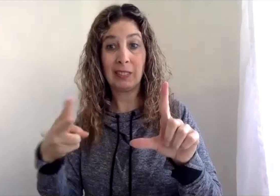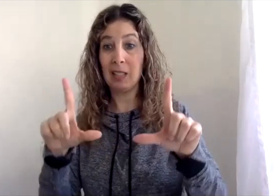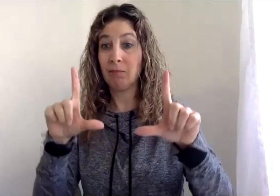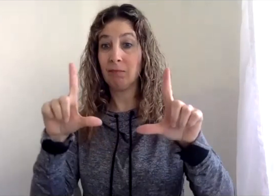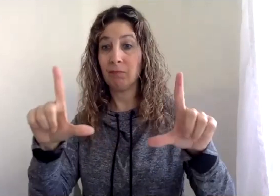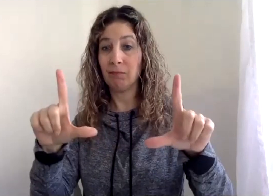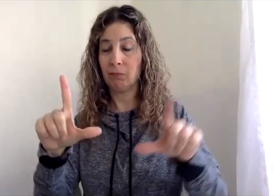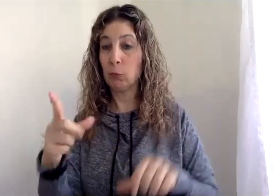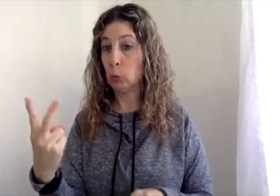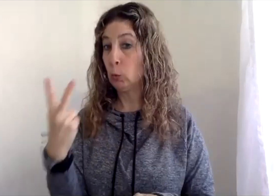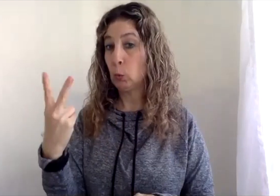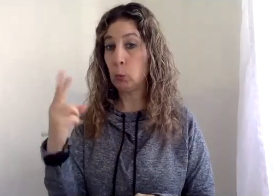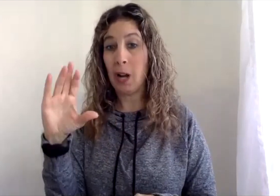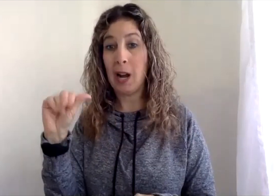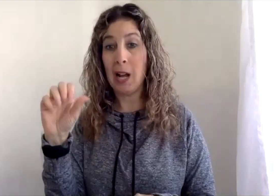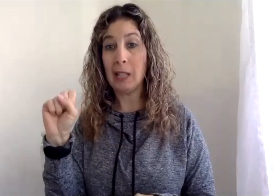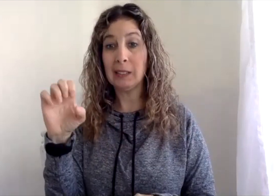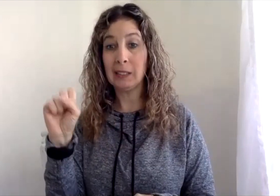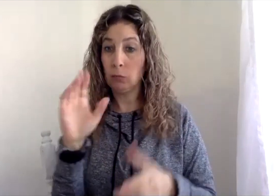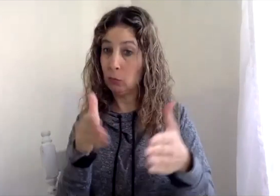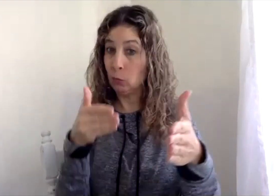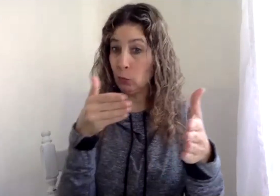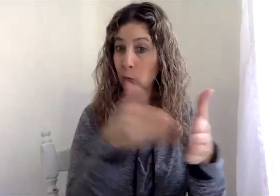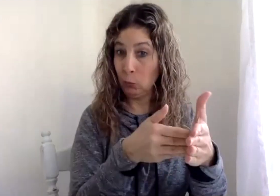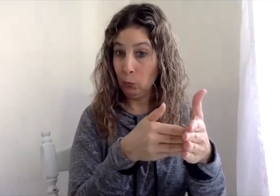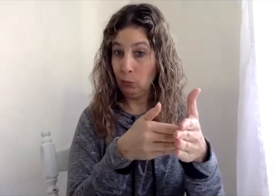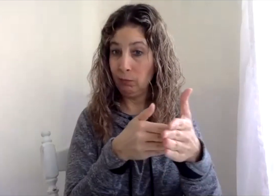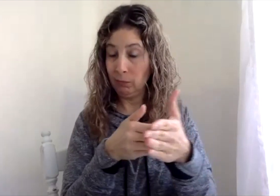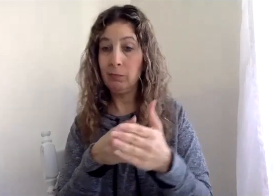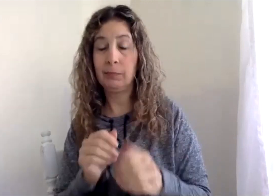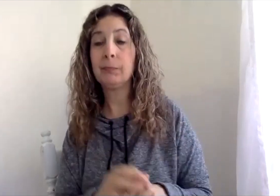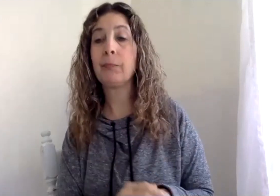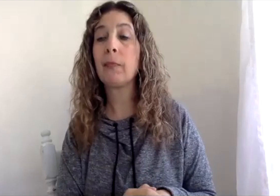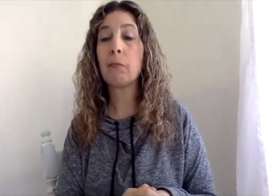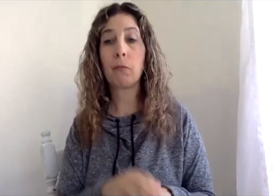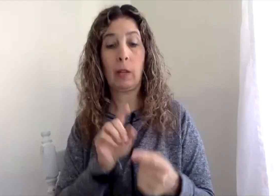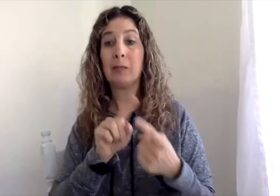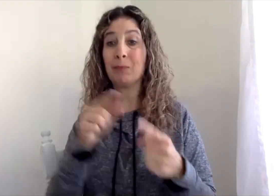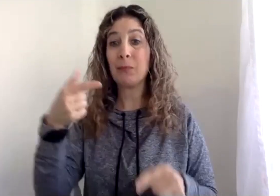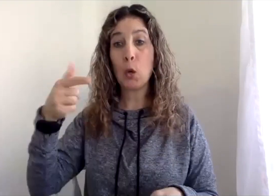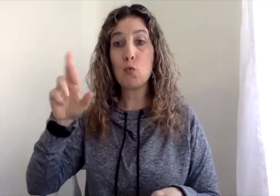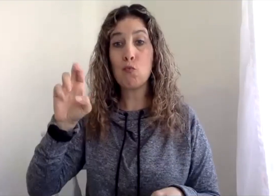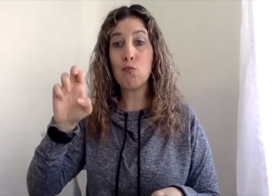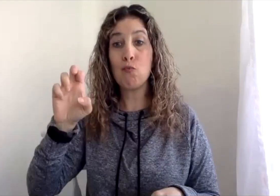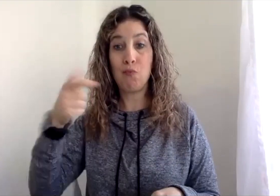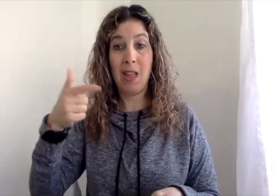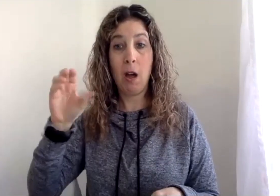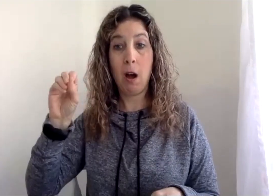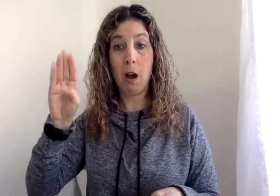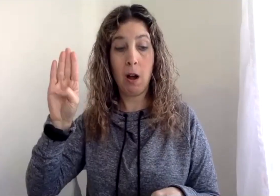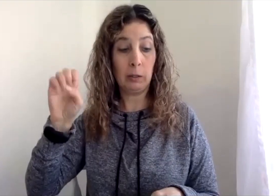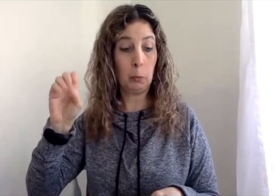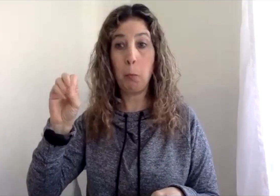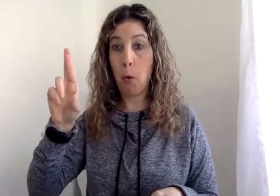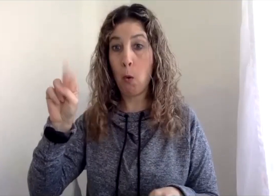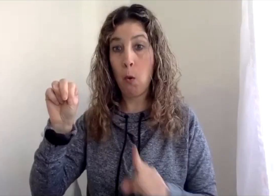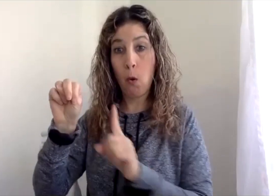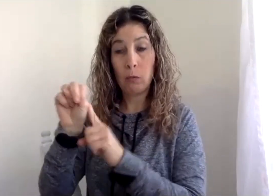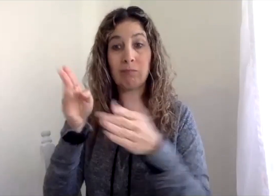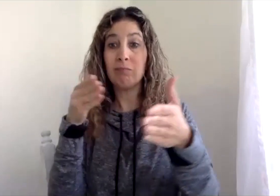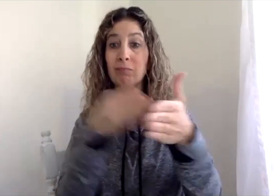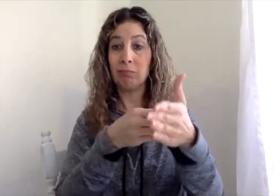and I recently posted about two lawsuits that the school is facing one is but was filed by